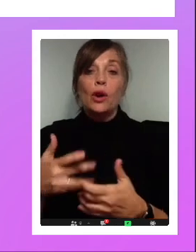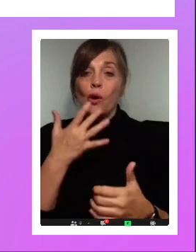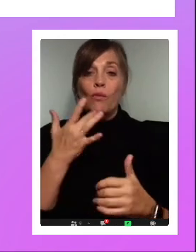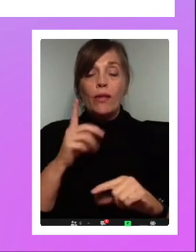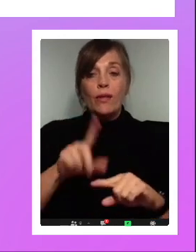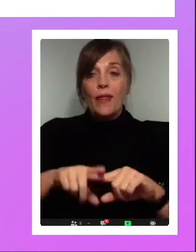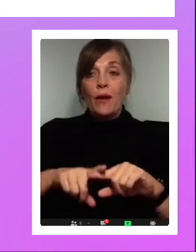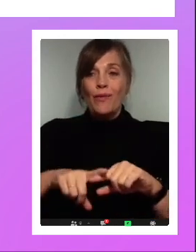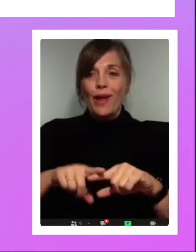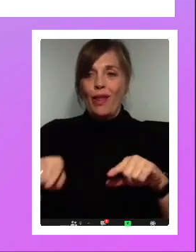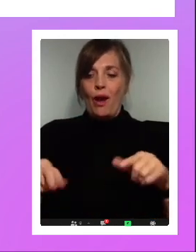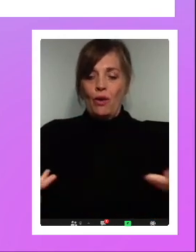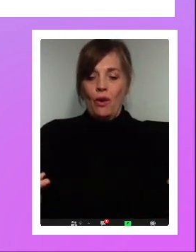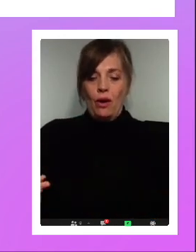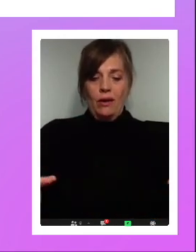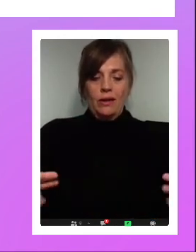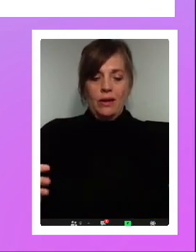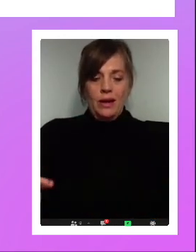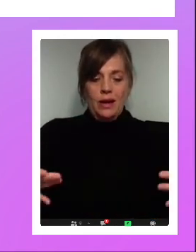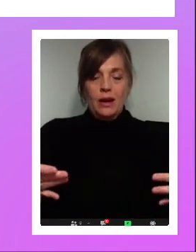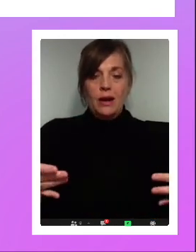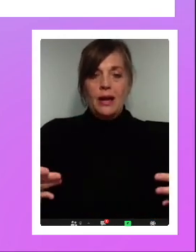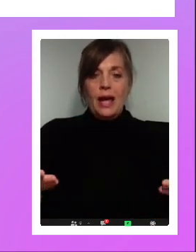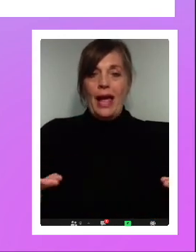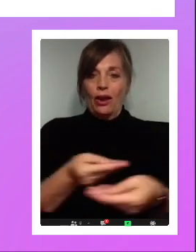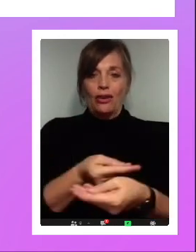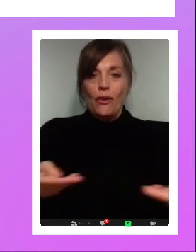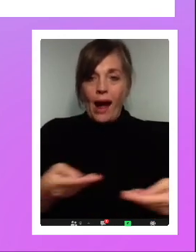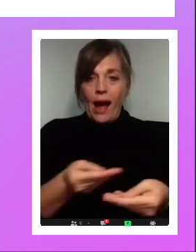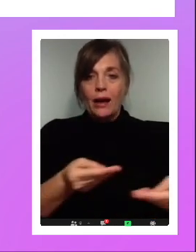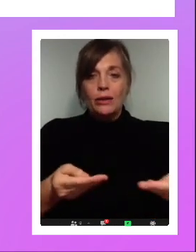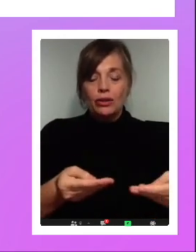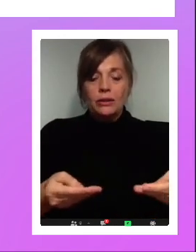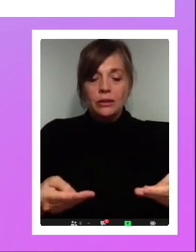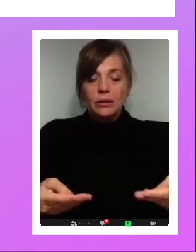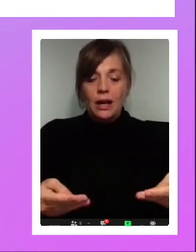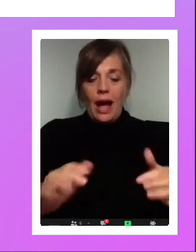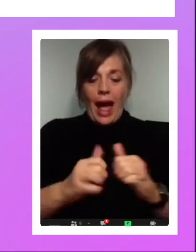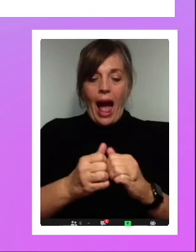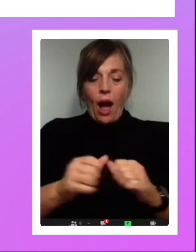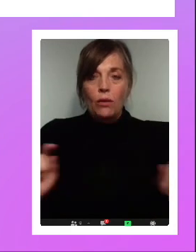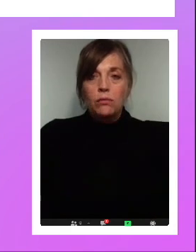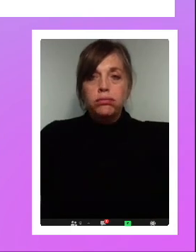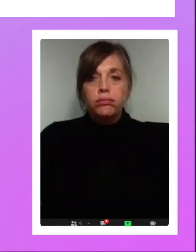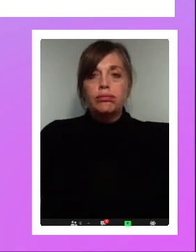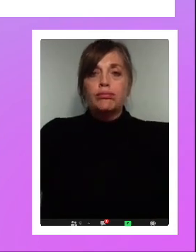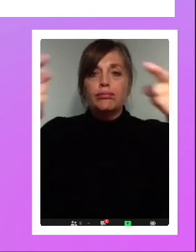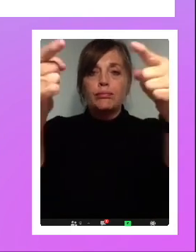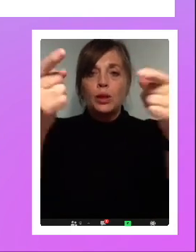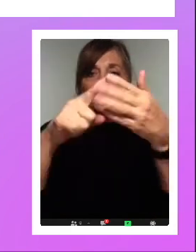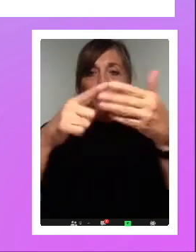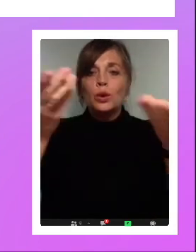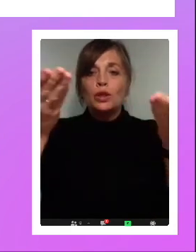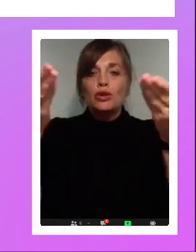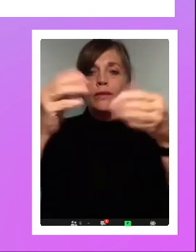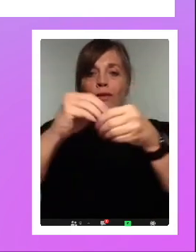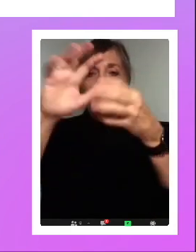from those devices all the way out to some server in the cloud you might imagine having something in between